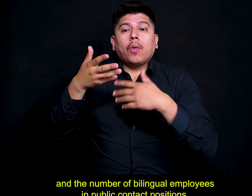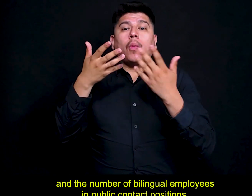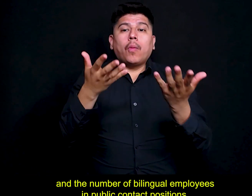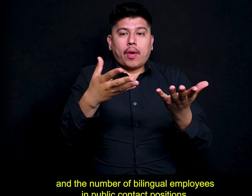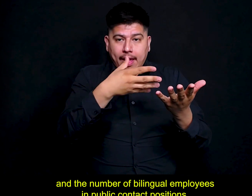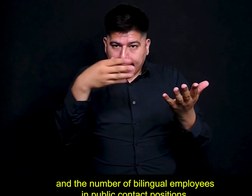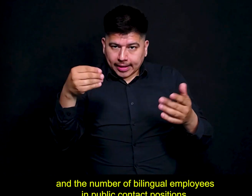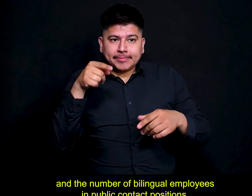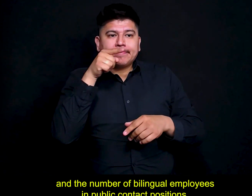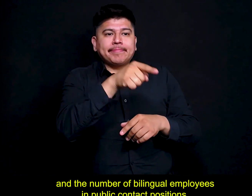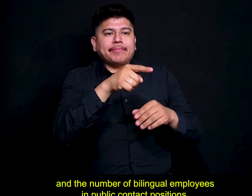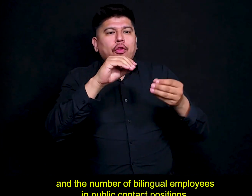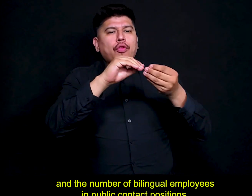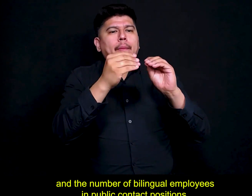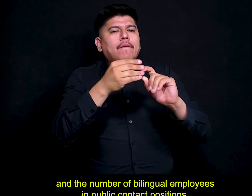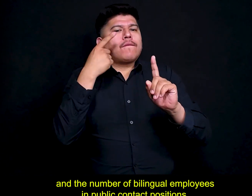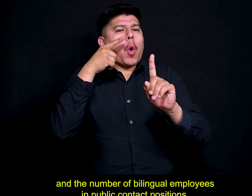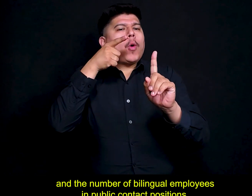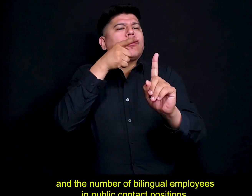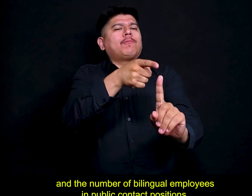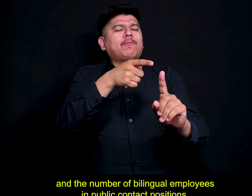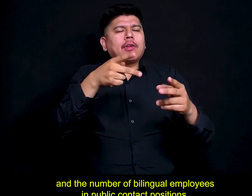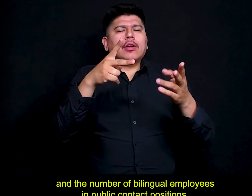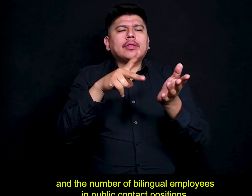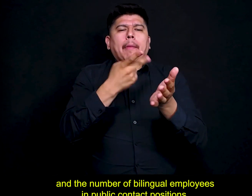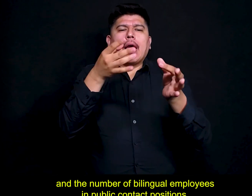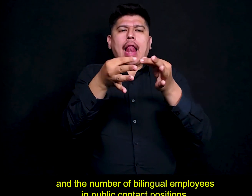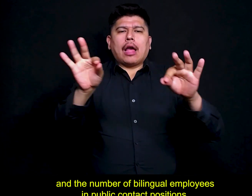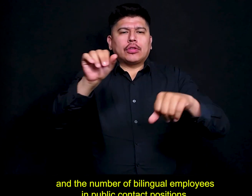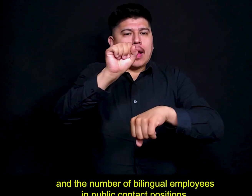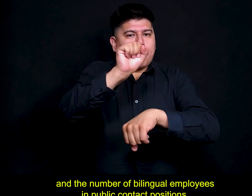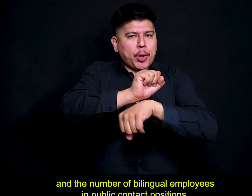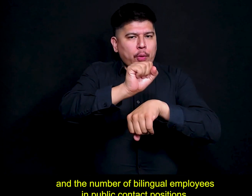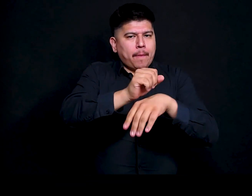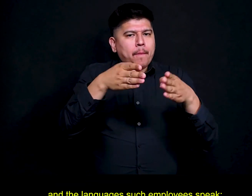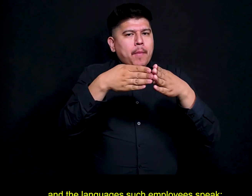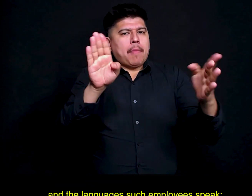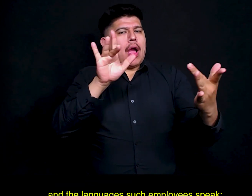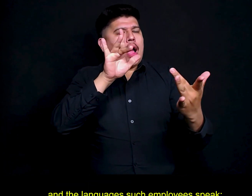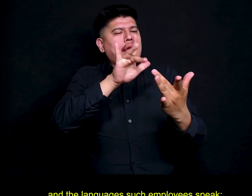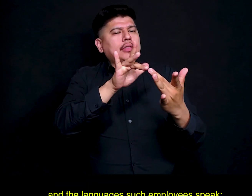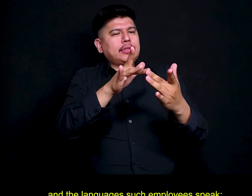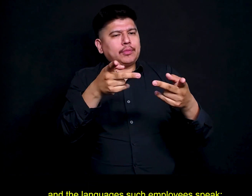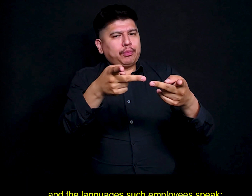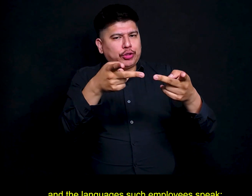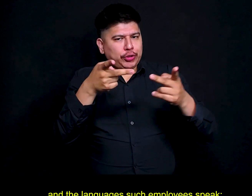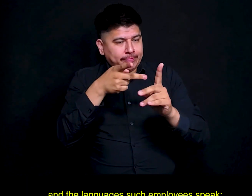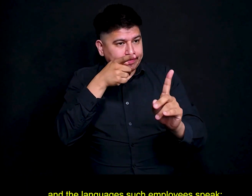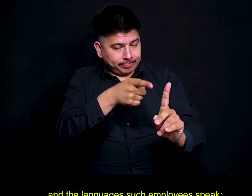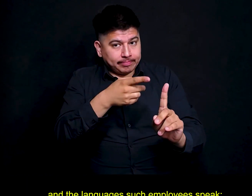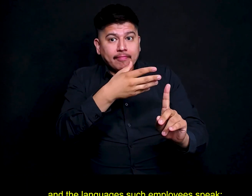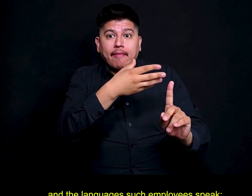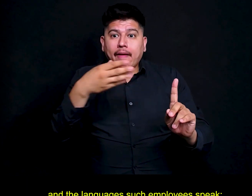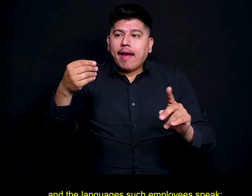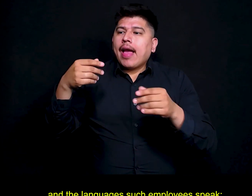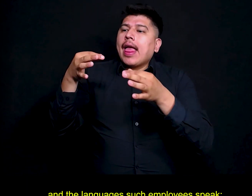and the number of bilingual employees in public contact positions, and the languages such employees speak;